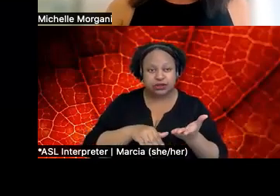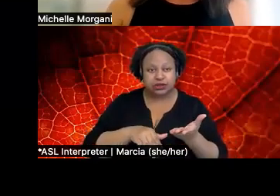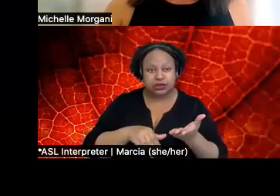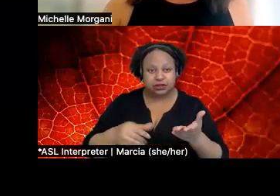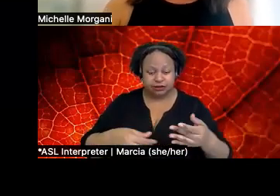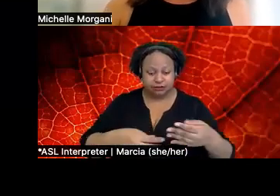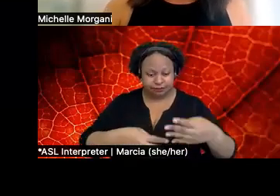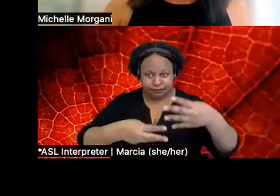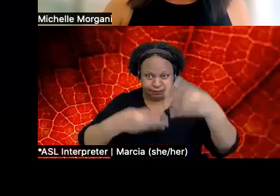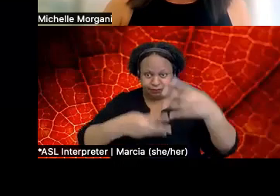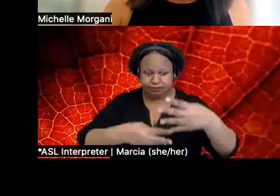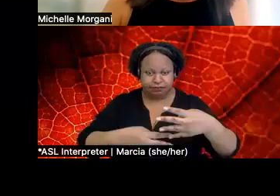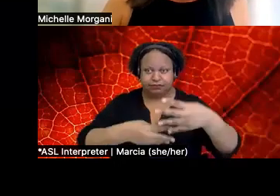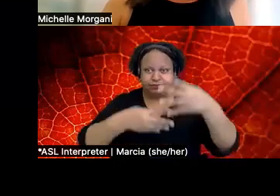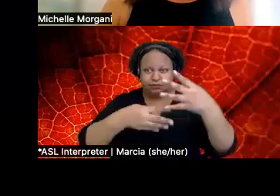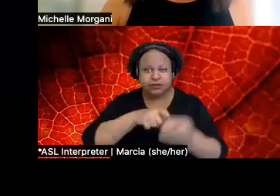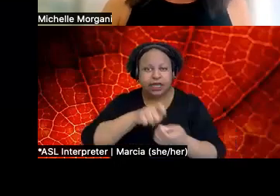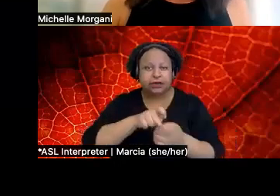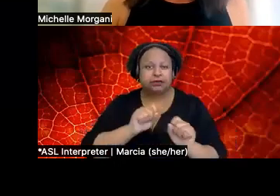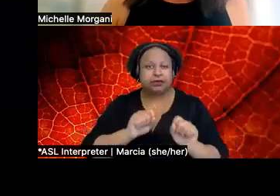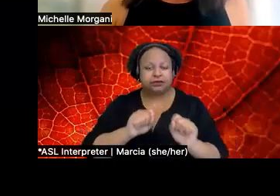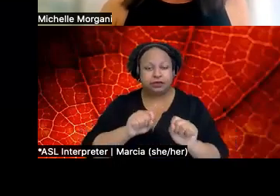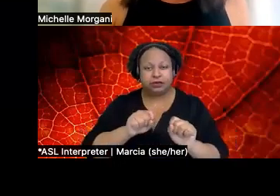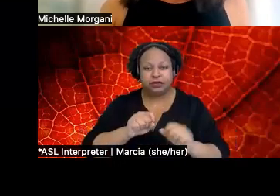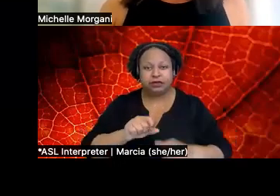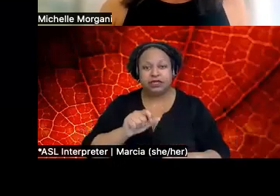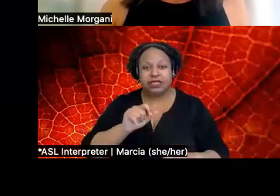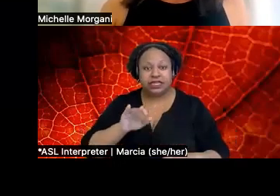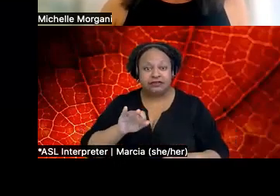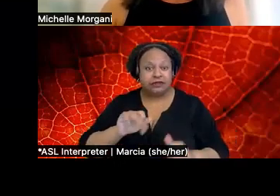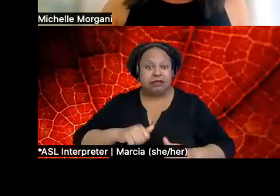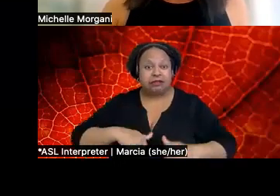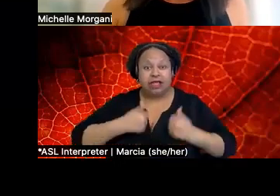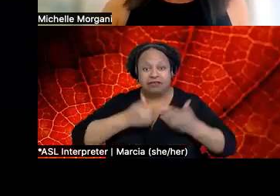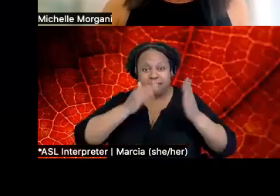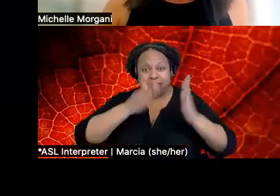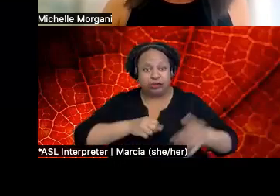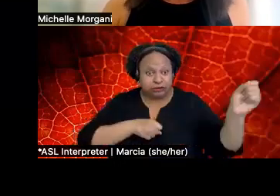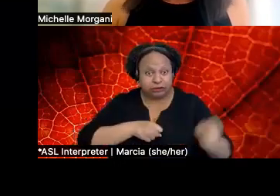possible captions if we are not able to have a stenographer on site at all times.